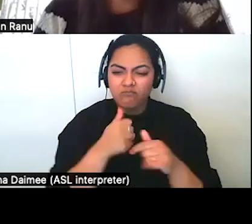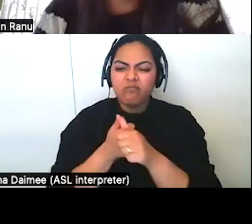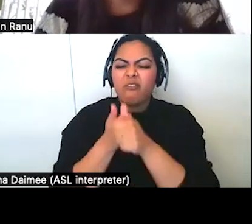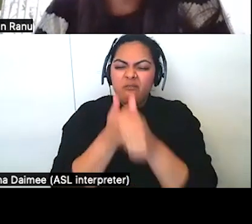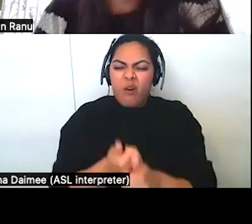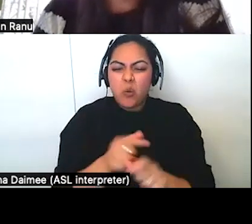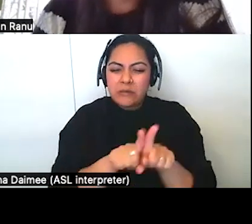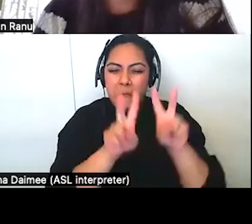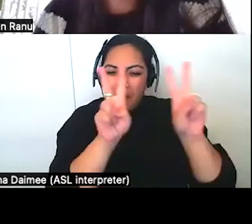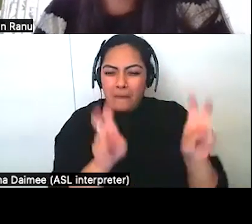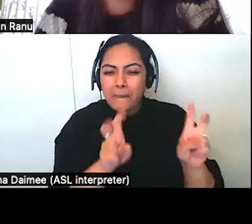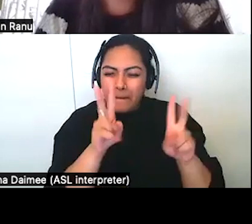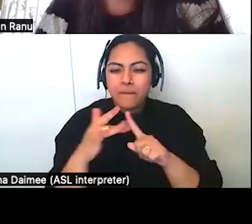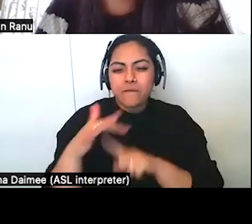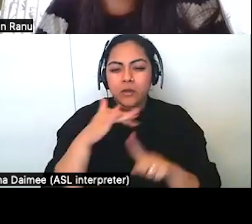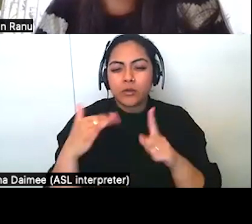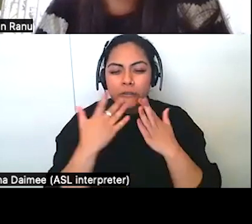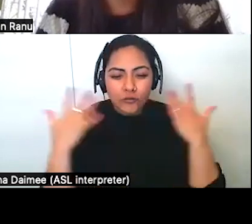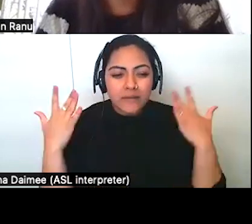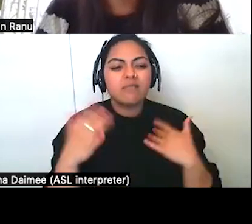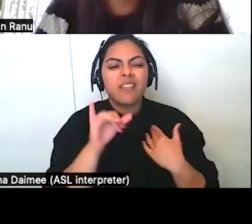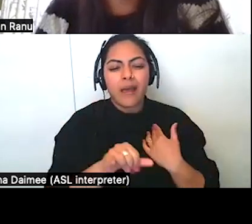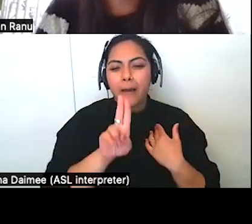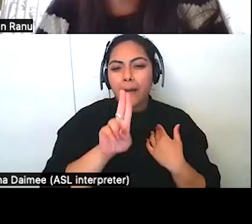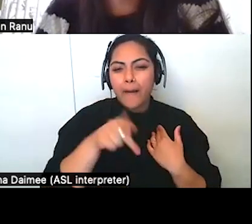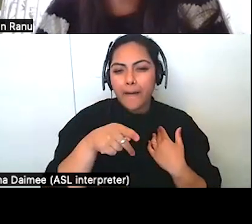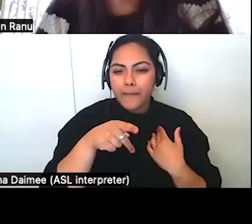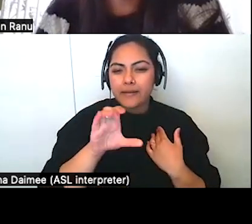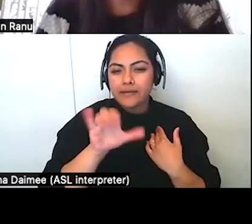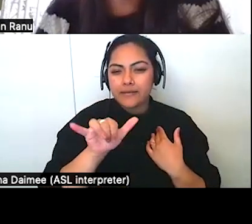So, upcycling has to do with taking existing material and creating something new. And